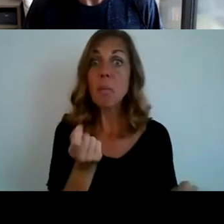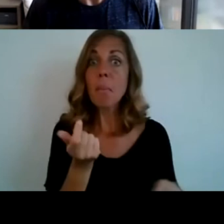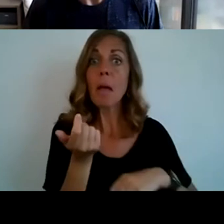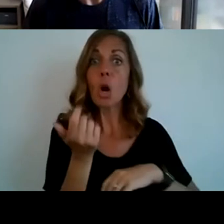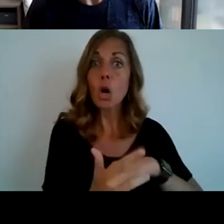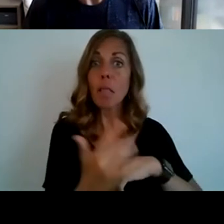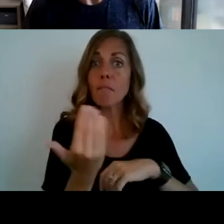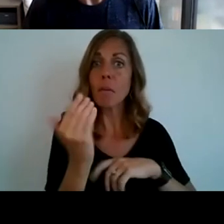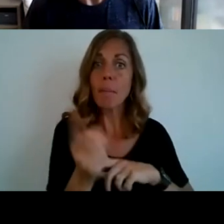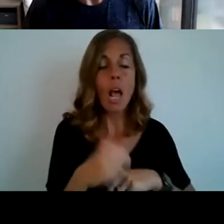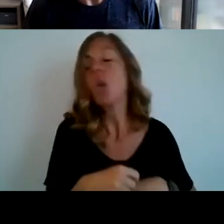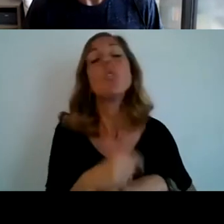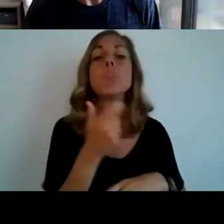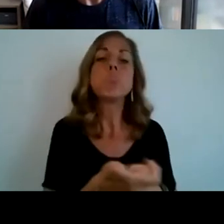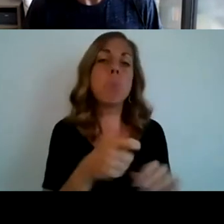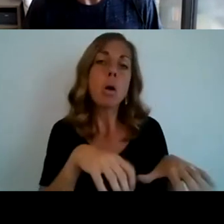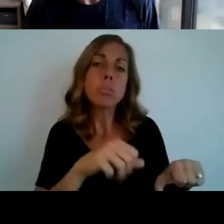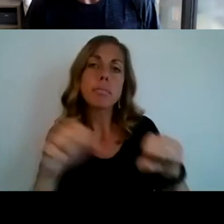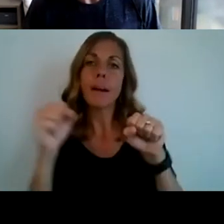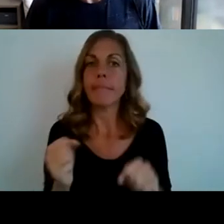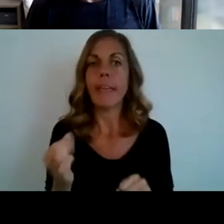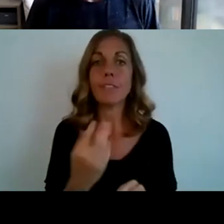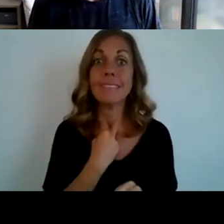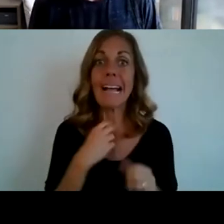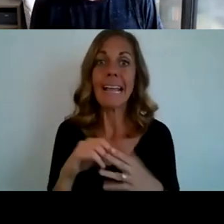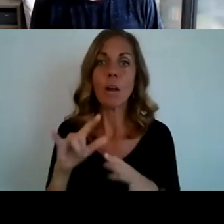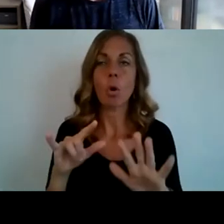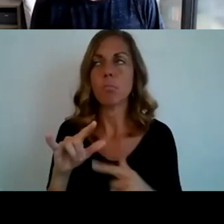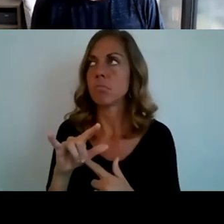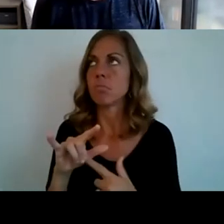get stuck in an airport. Well, this is where I used to do a lot of my training. But let's